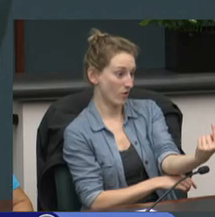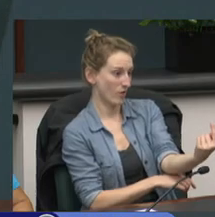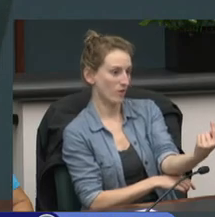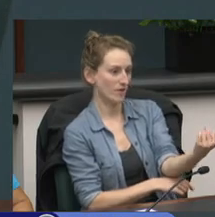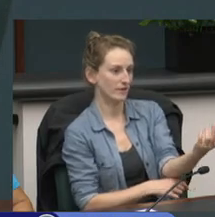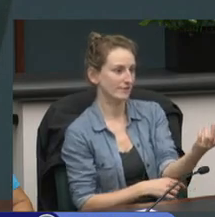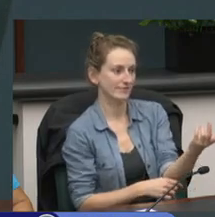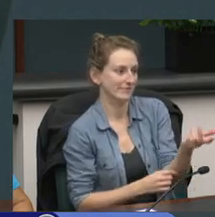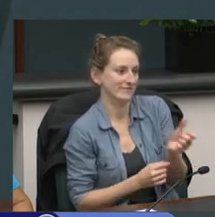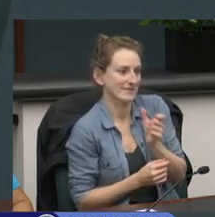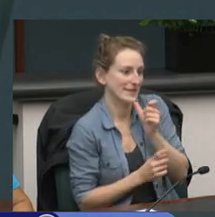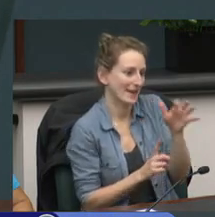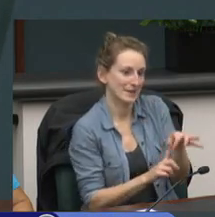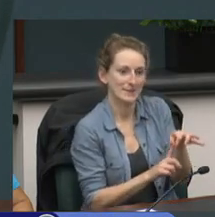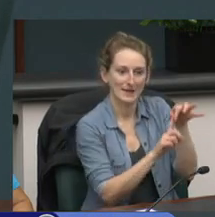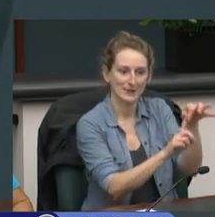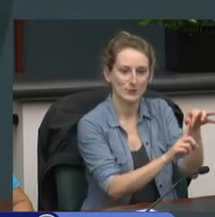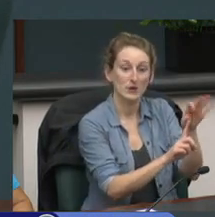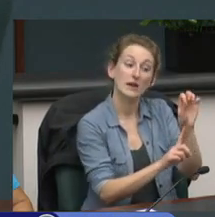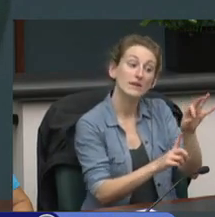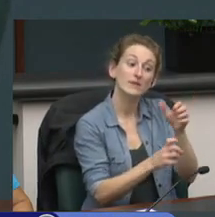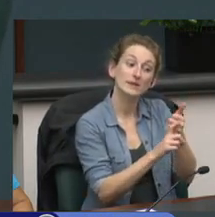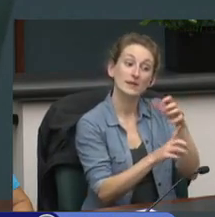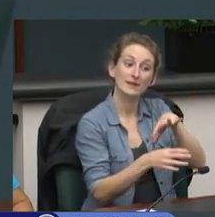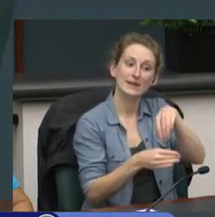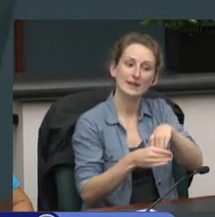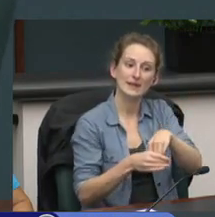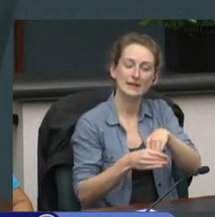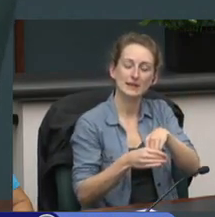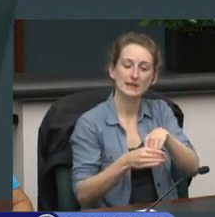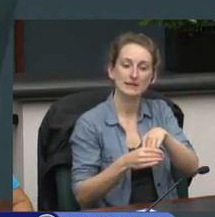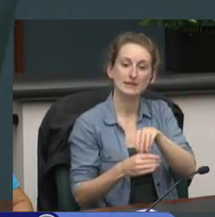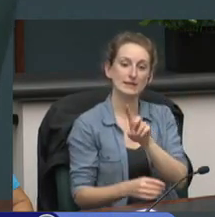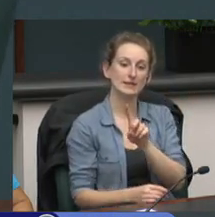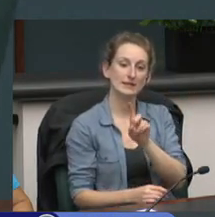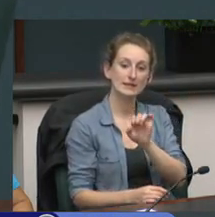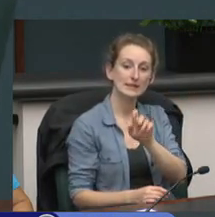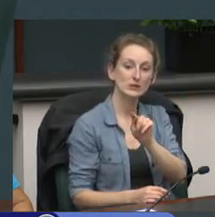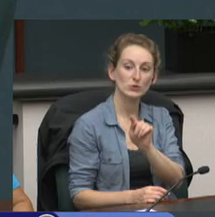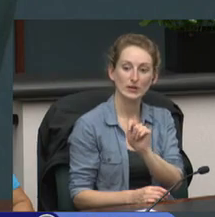this one place or this isolated building we're not going to recommend the council